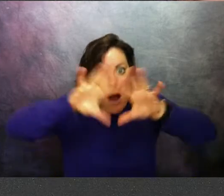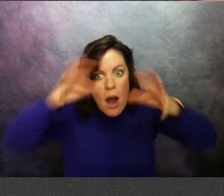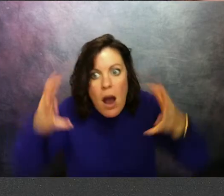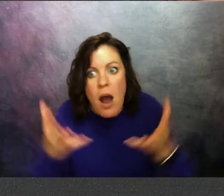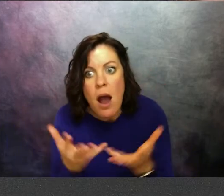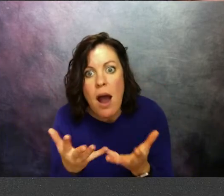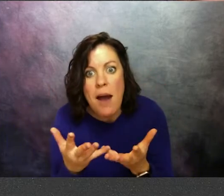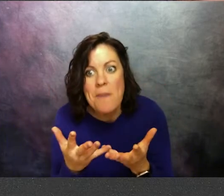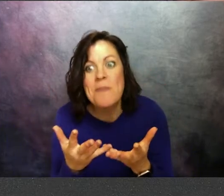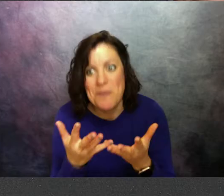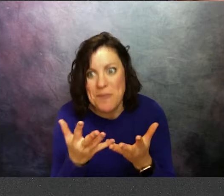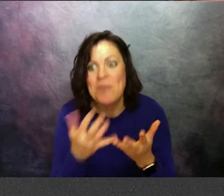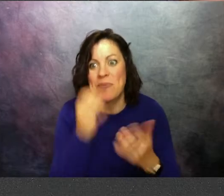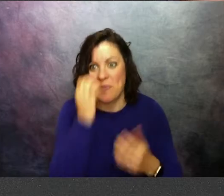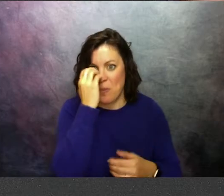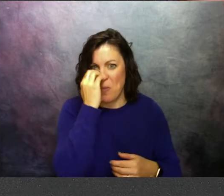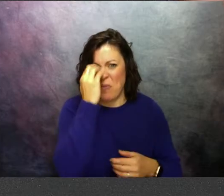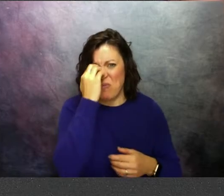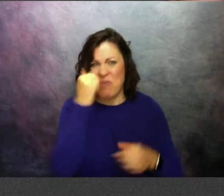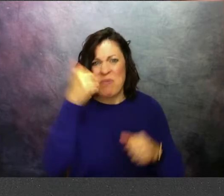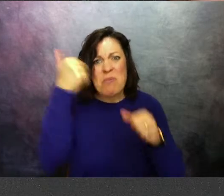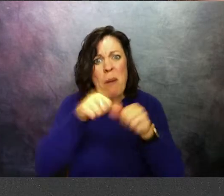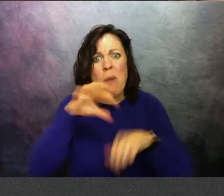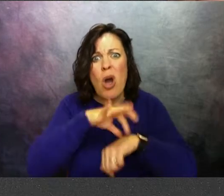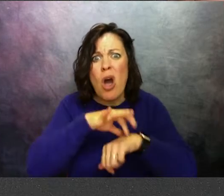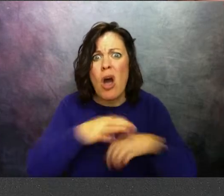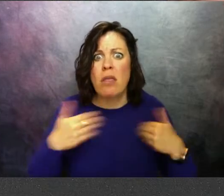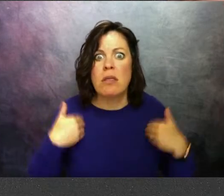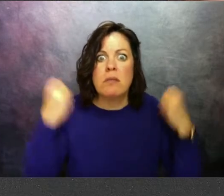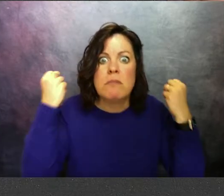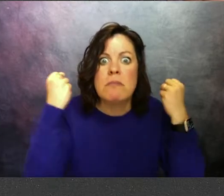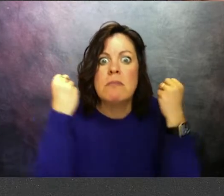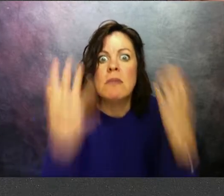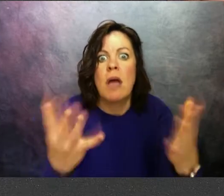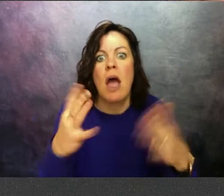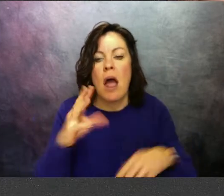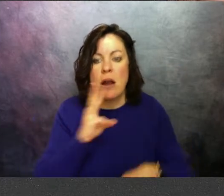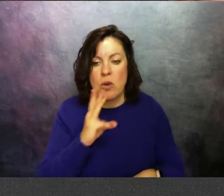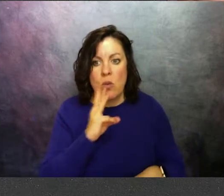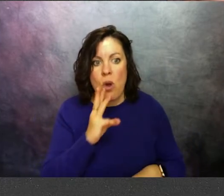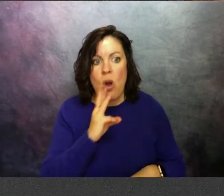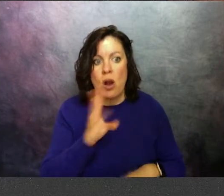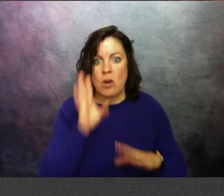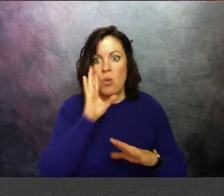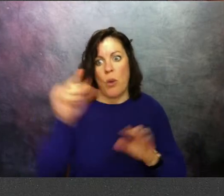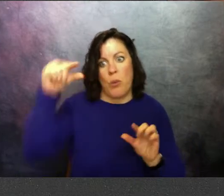on all that water on our globe. Hmm. We can start. Let's see.